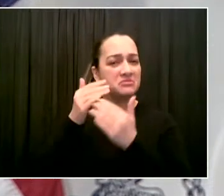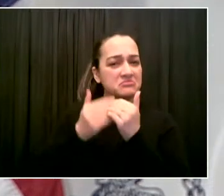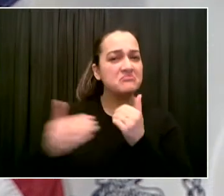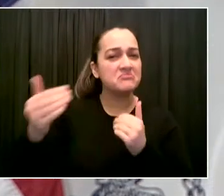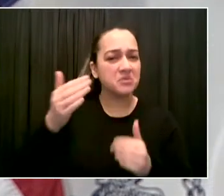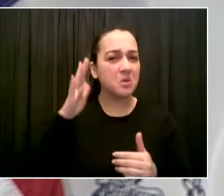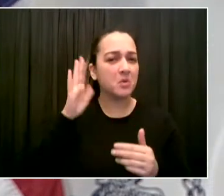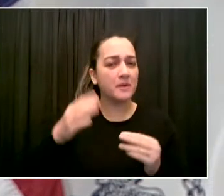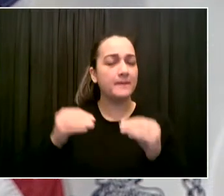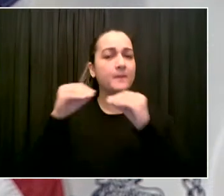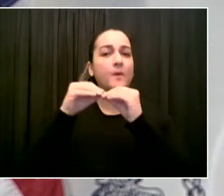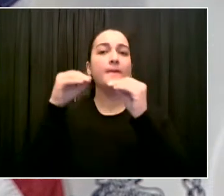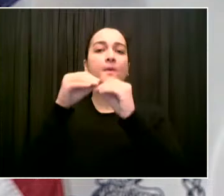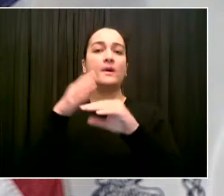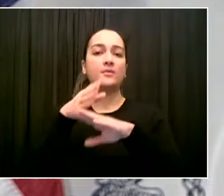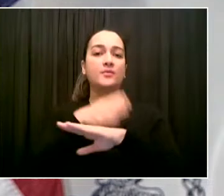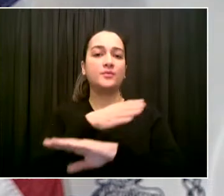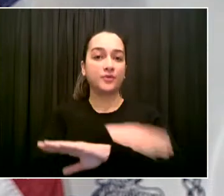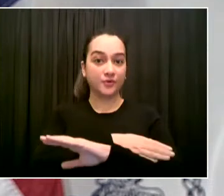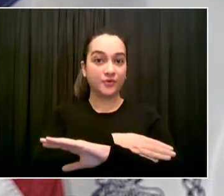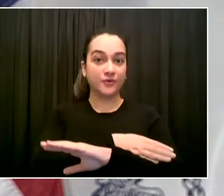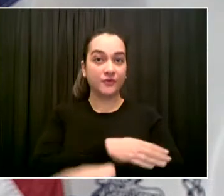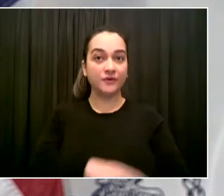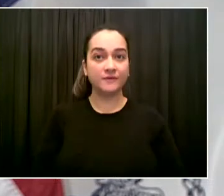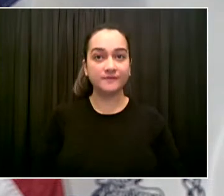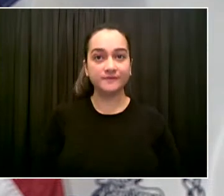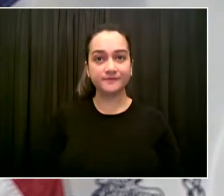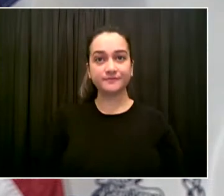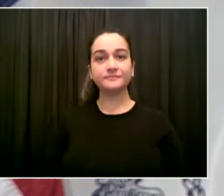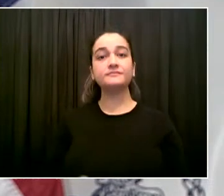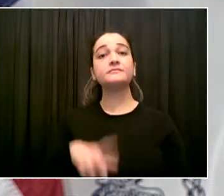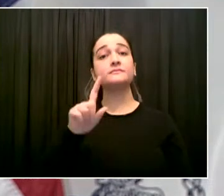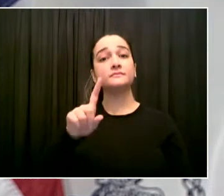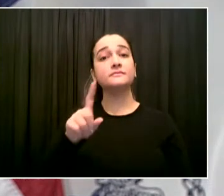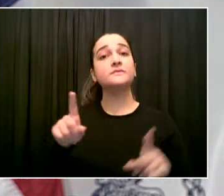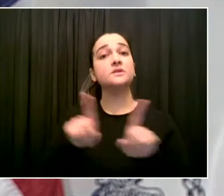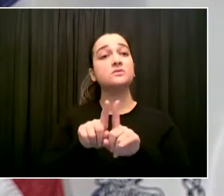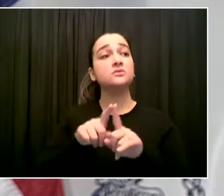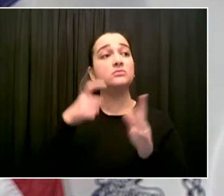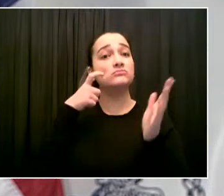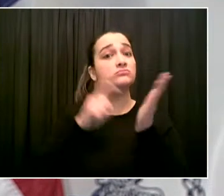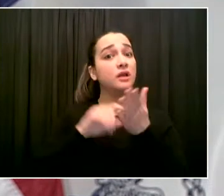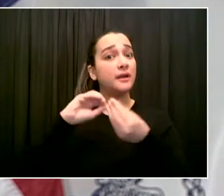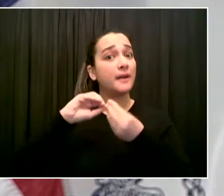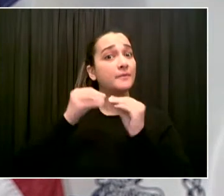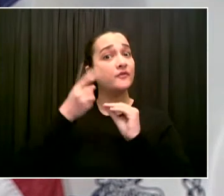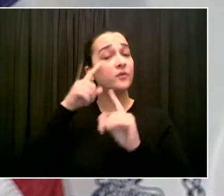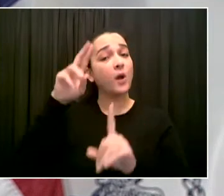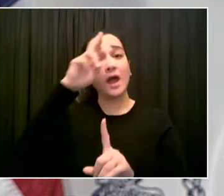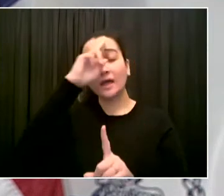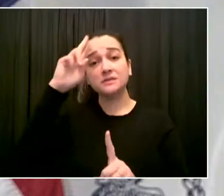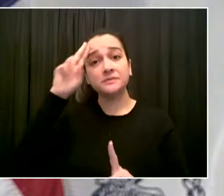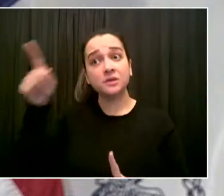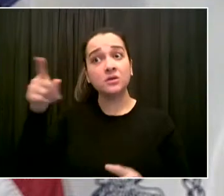THE VARIANCE. BUT I'M HOPEFUL YOU'LL SEE PROGRESS IN TERR MSOOREF DDUCED HOSPITALIZATION